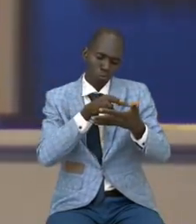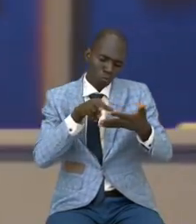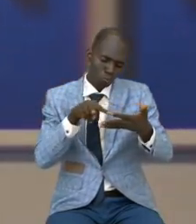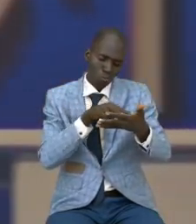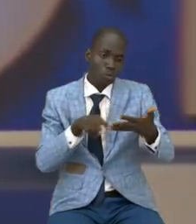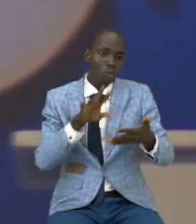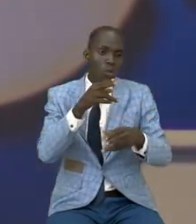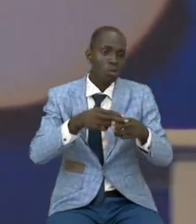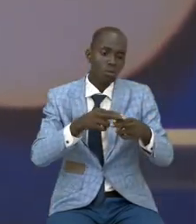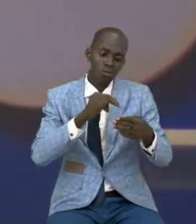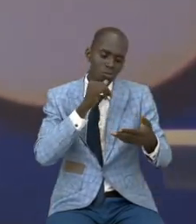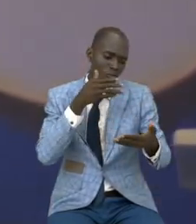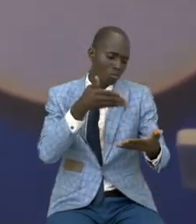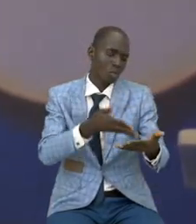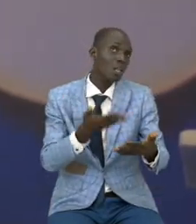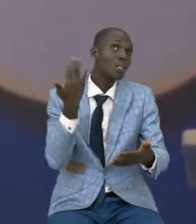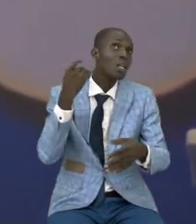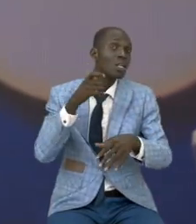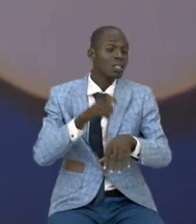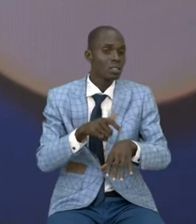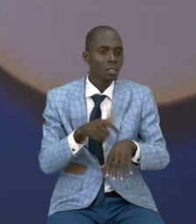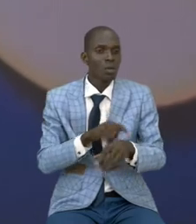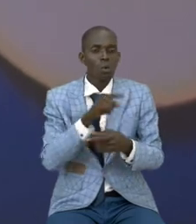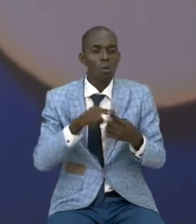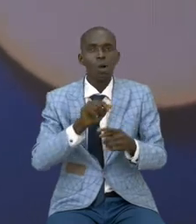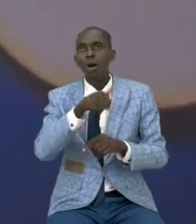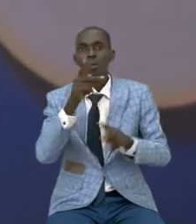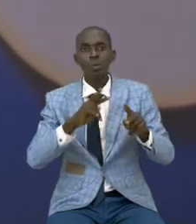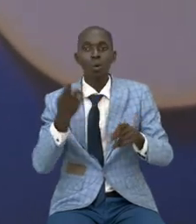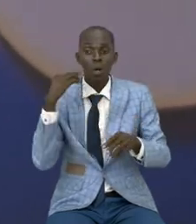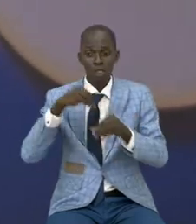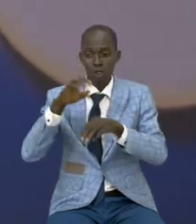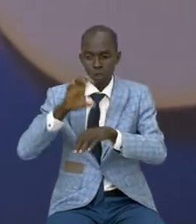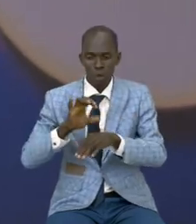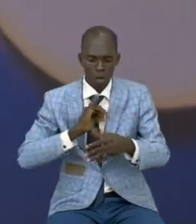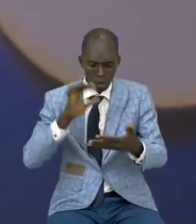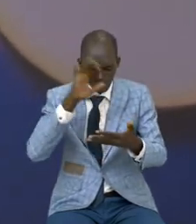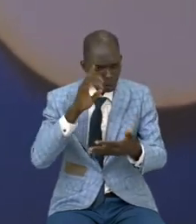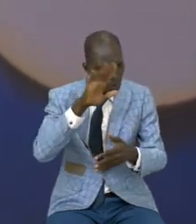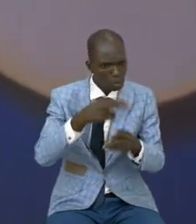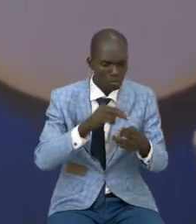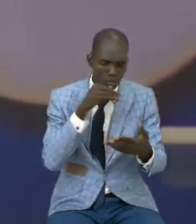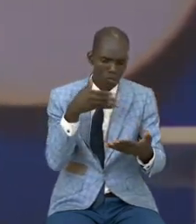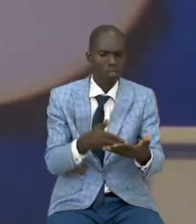name the other time when everybody was in church or not in church go and come back there is no go